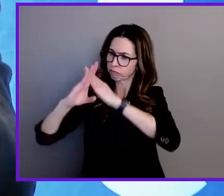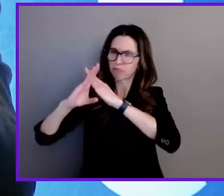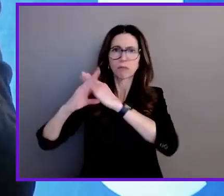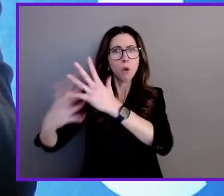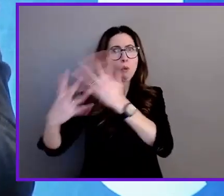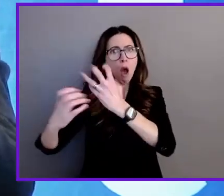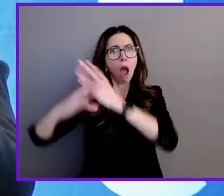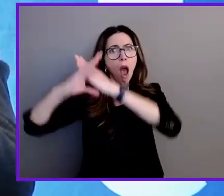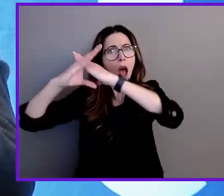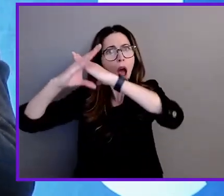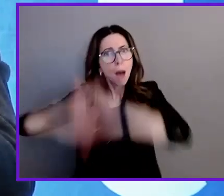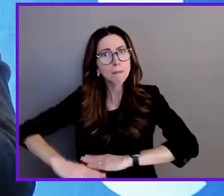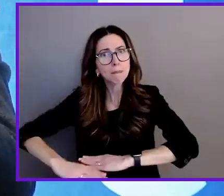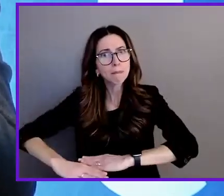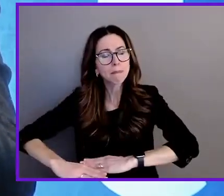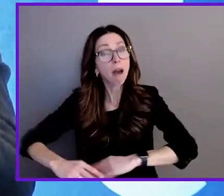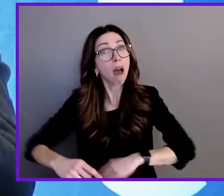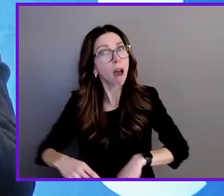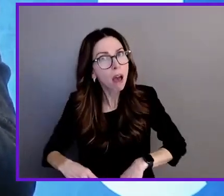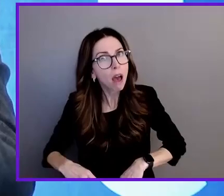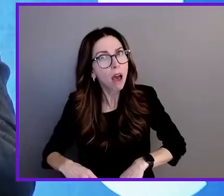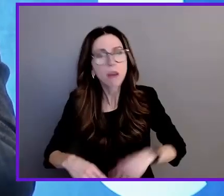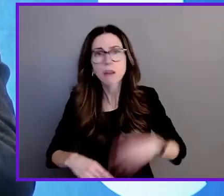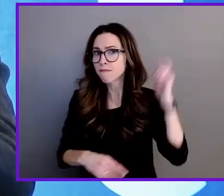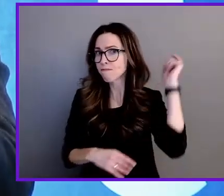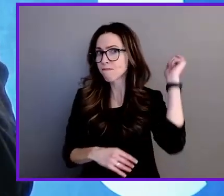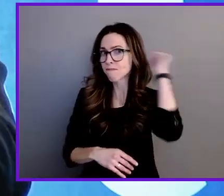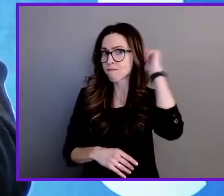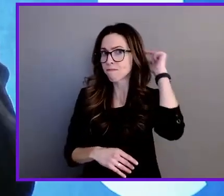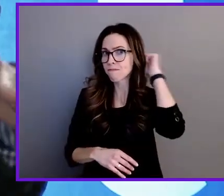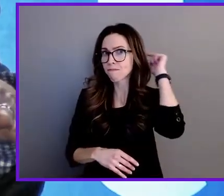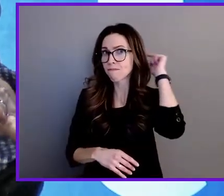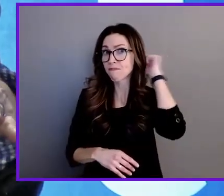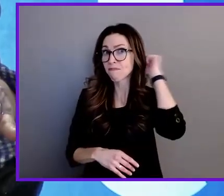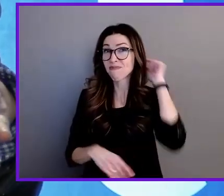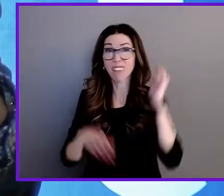And it’s important to keep in mind that colonialism affects everyone.